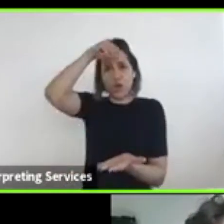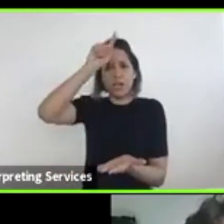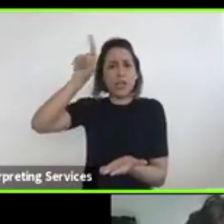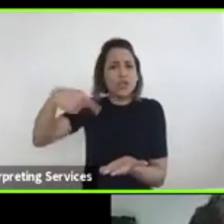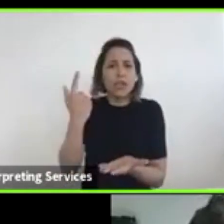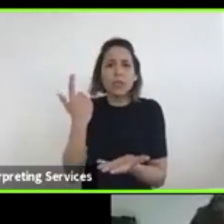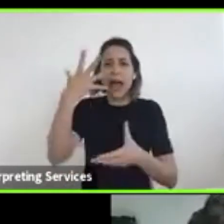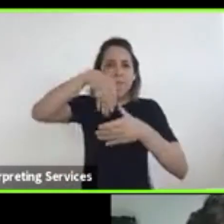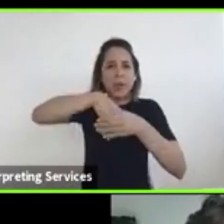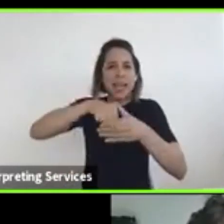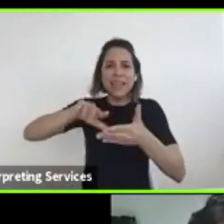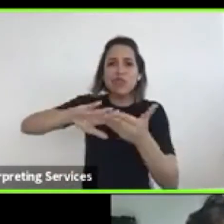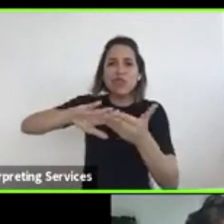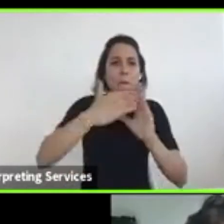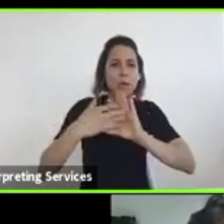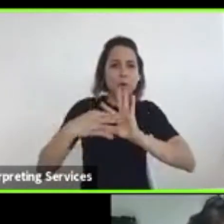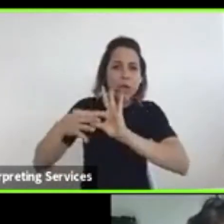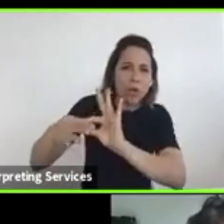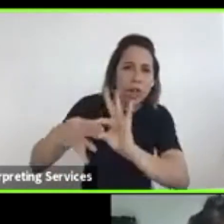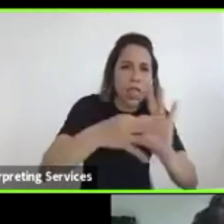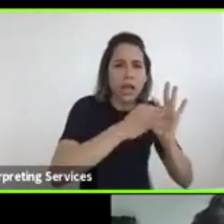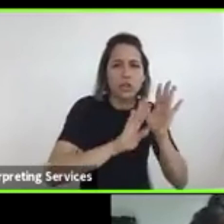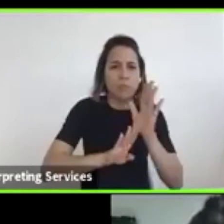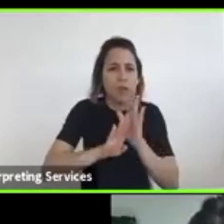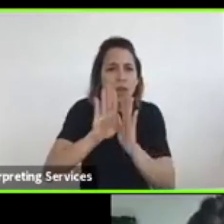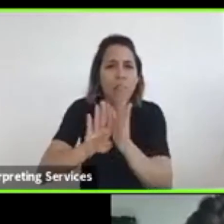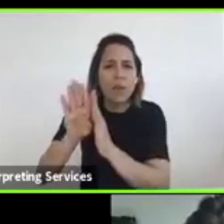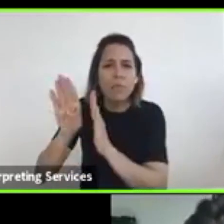COMMUNITY. AND IN RELATIONSHIPS. THAT ARE NOT ALWAYS, LIKE, OH, I DID THIS.